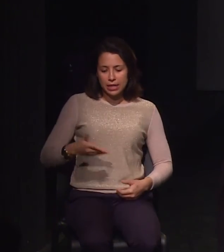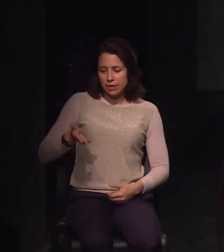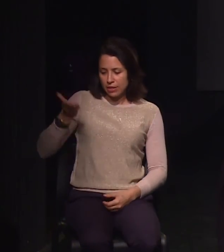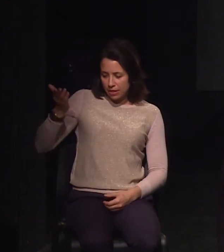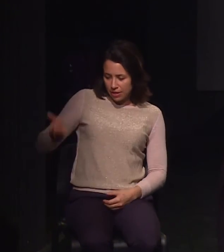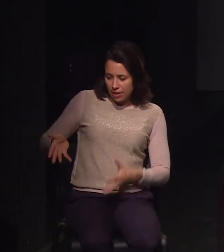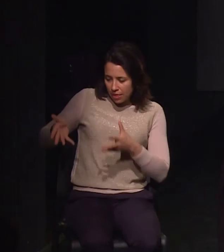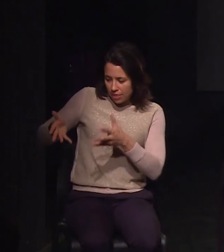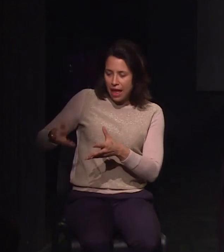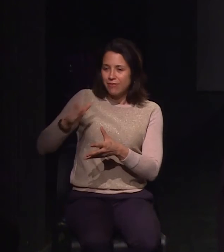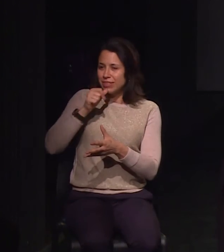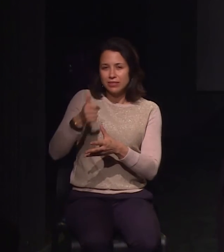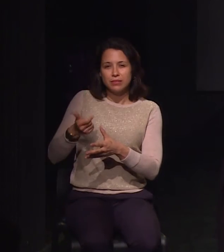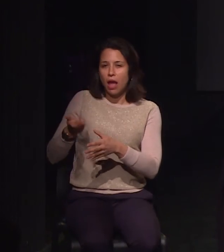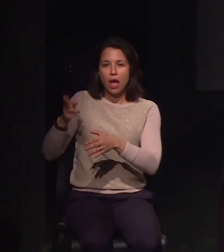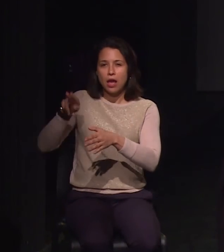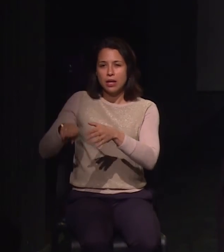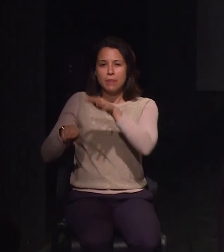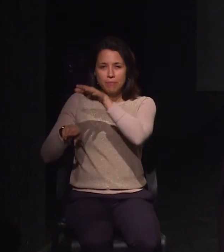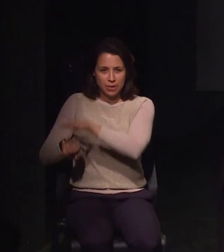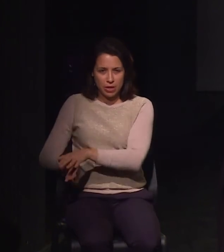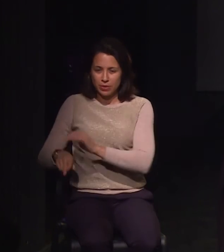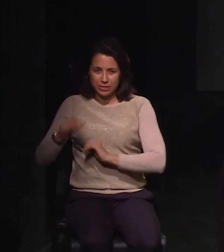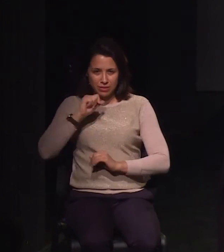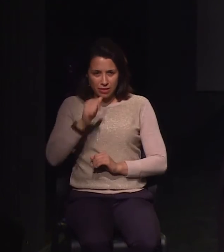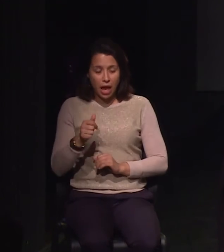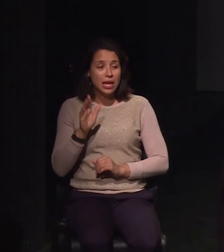Michael Brown’s body laying in the street for all of that time.